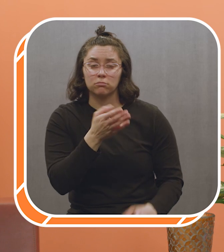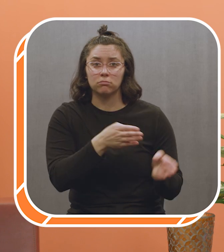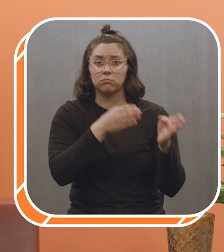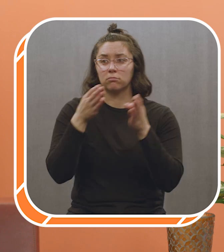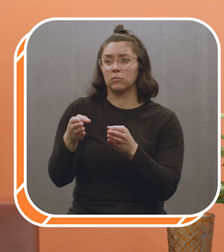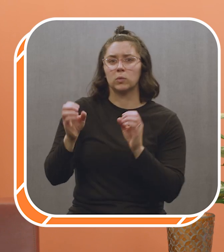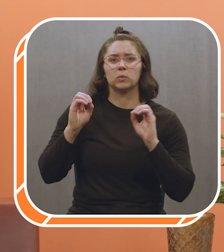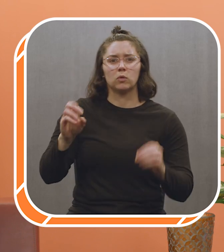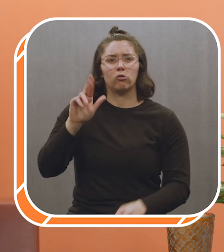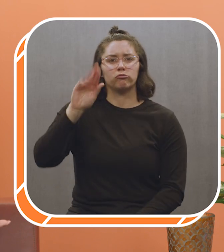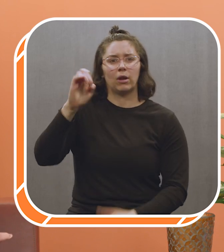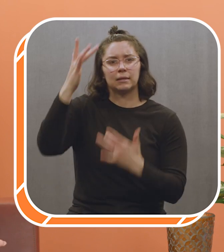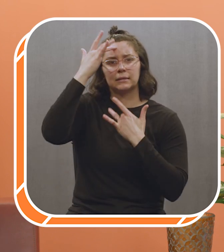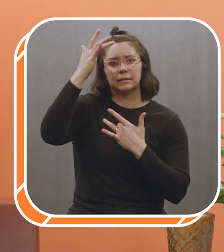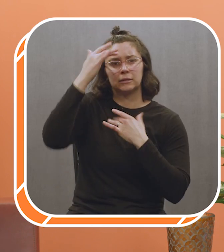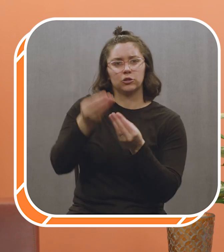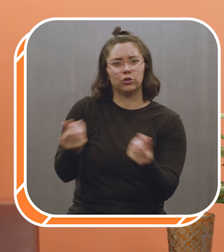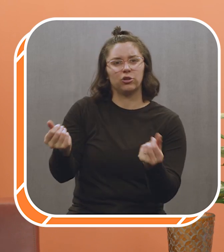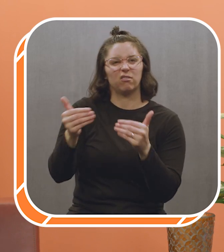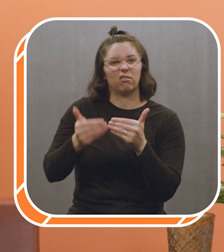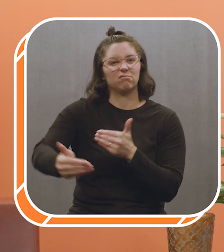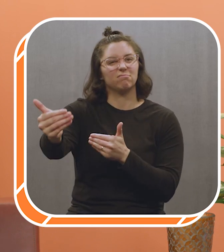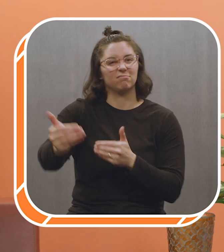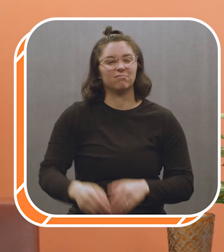then there's no rare diseases to cure after that.